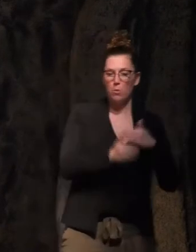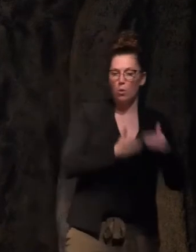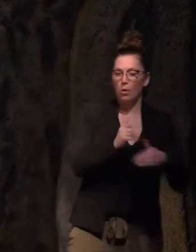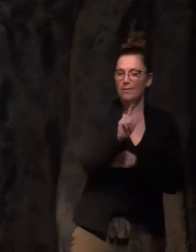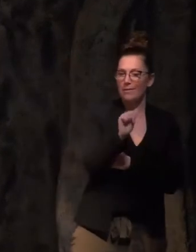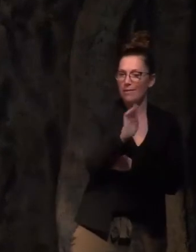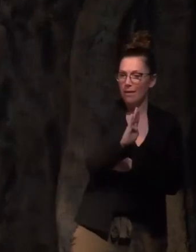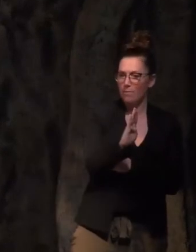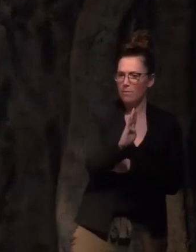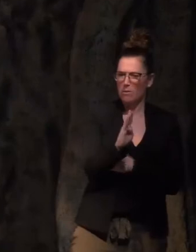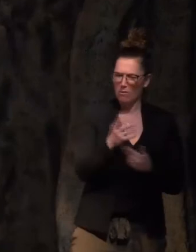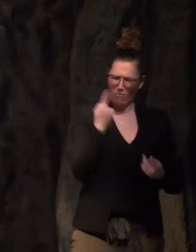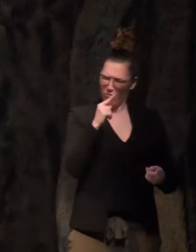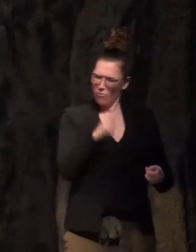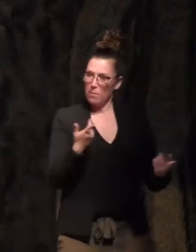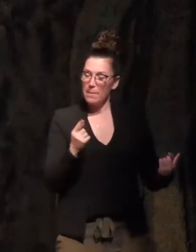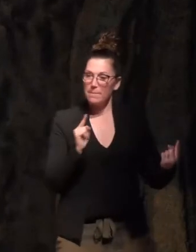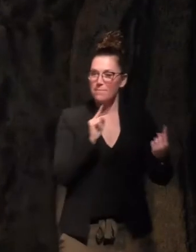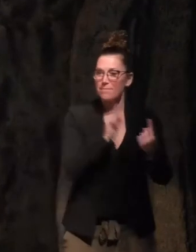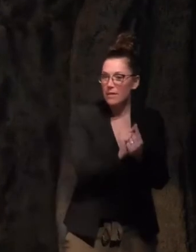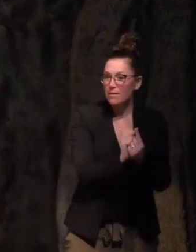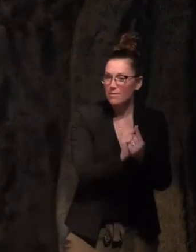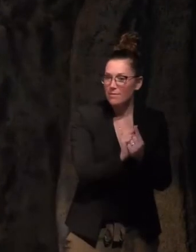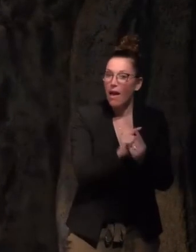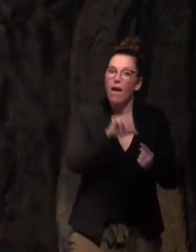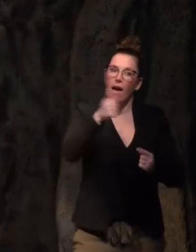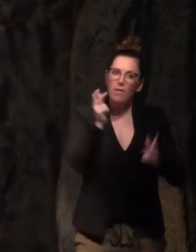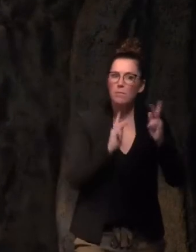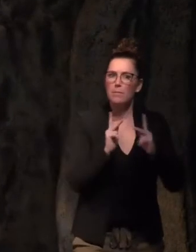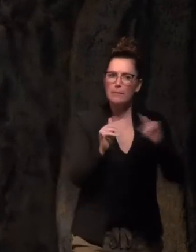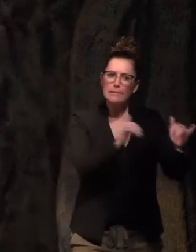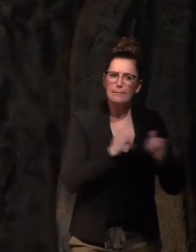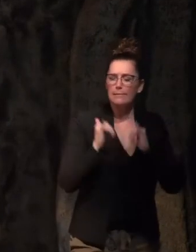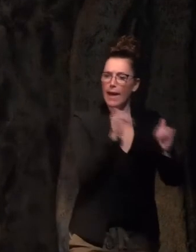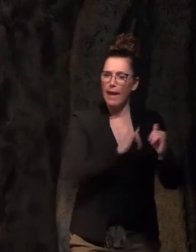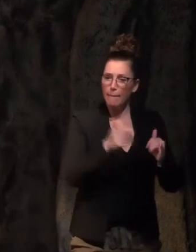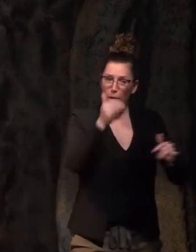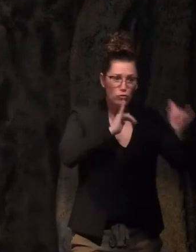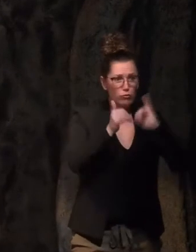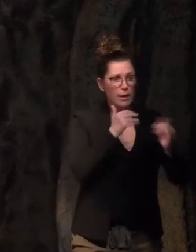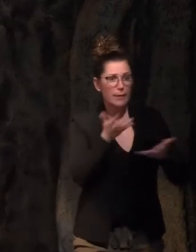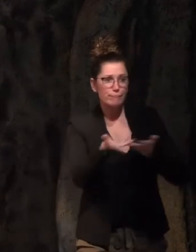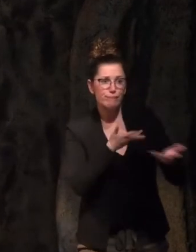What I experienced in this group of like-minded artists was that my feelings of loneliness and isolation lessened